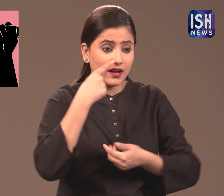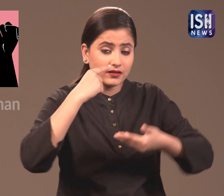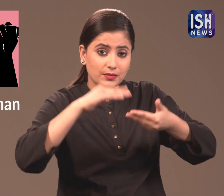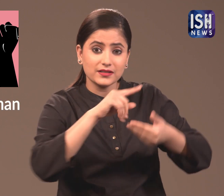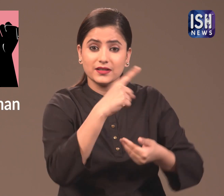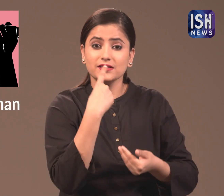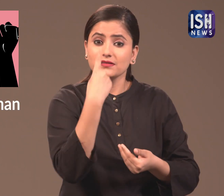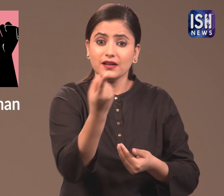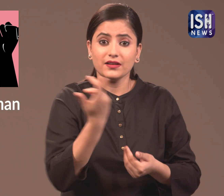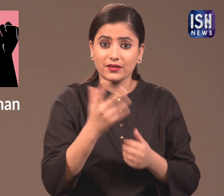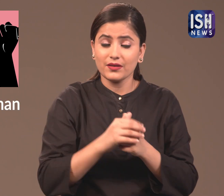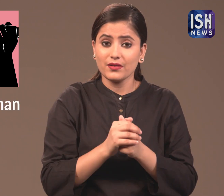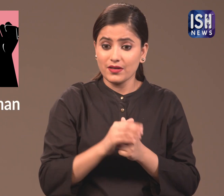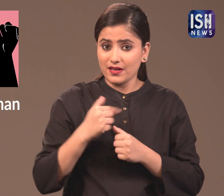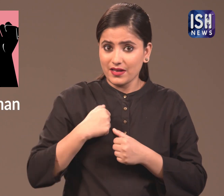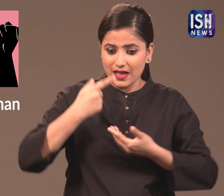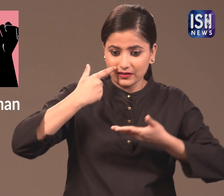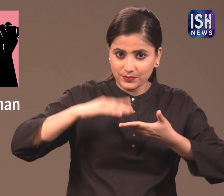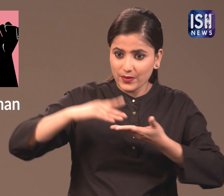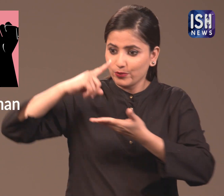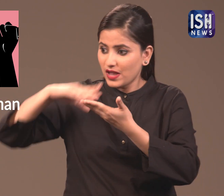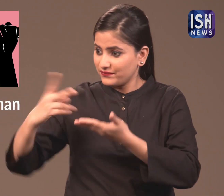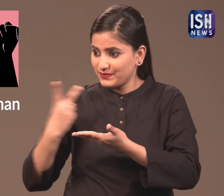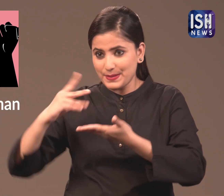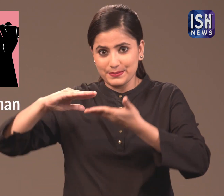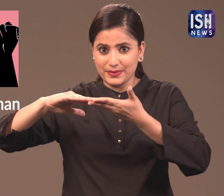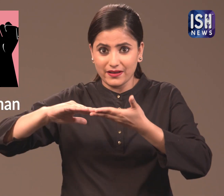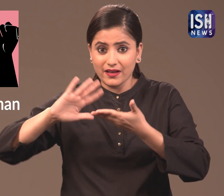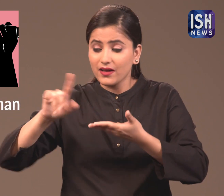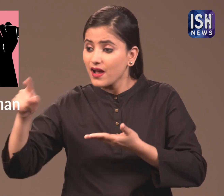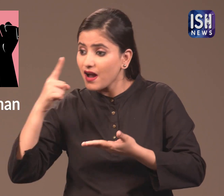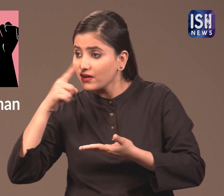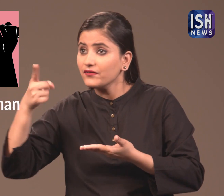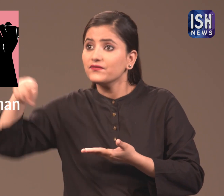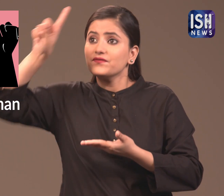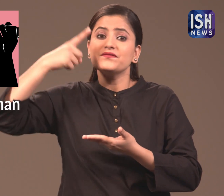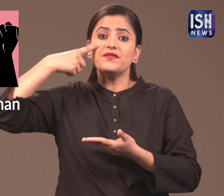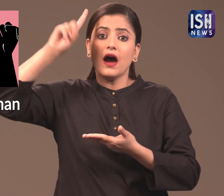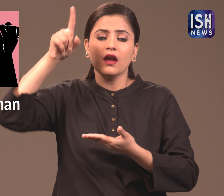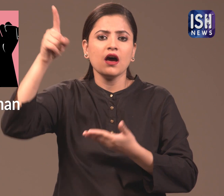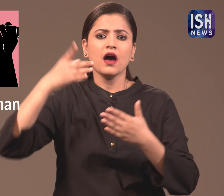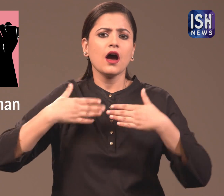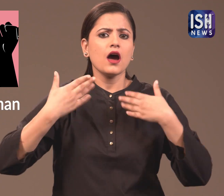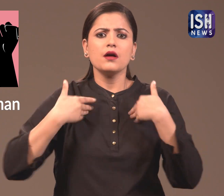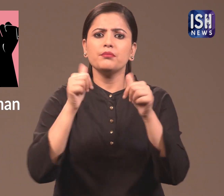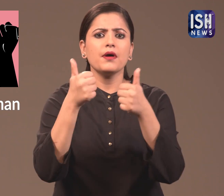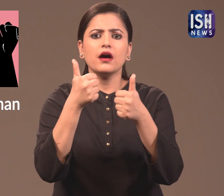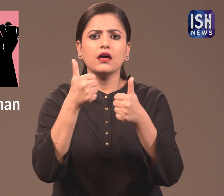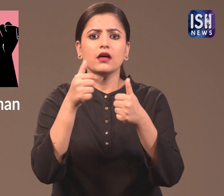The husband said that her father was not happy about their marriage.